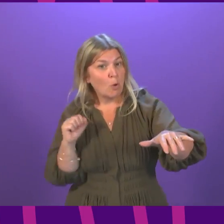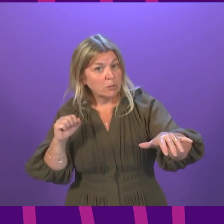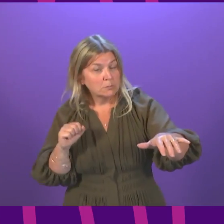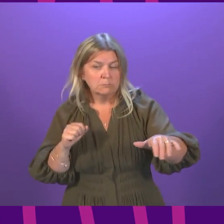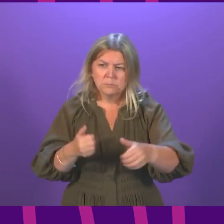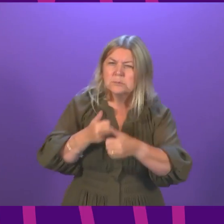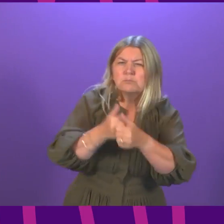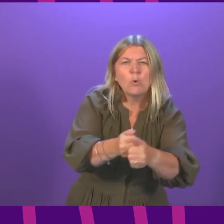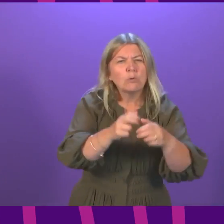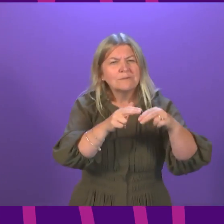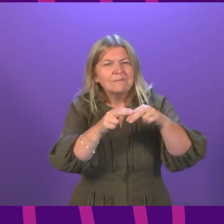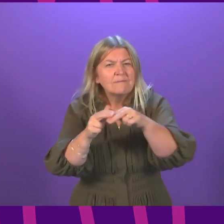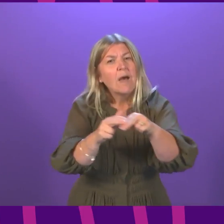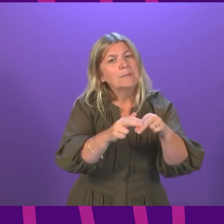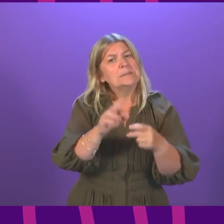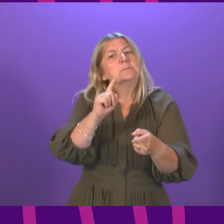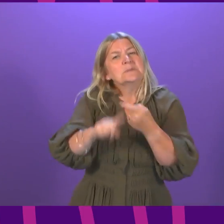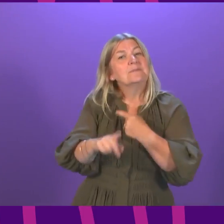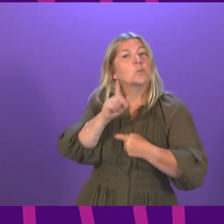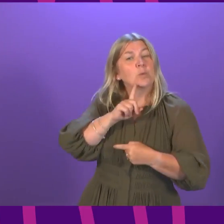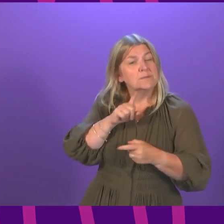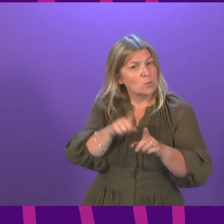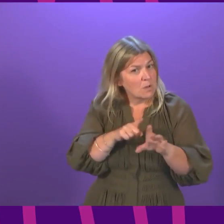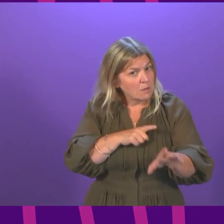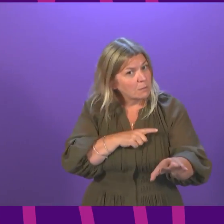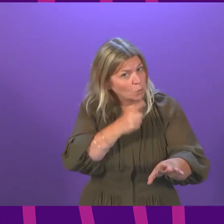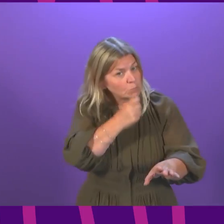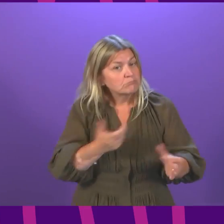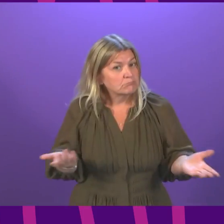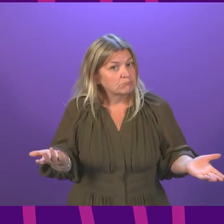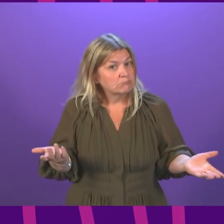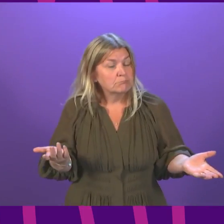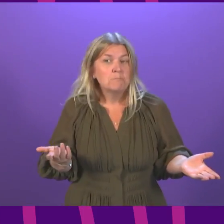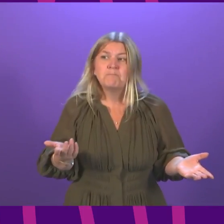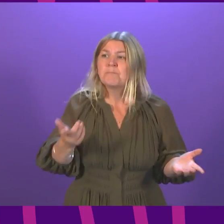give further consideration to supporting other recovery settings and facilities as best she